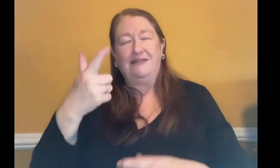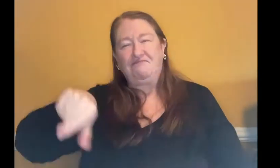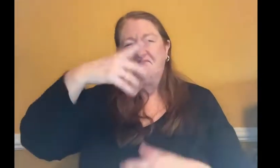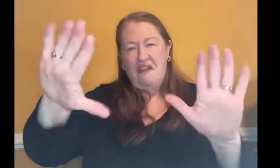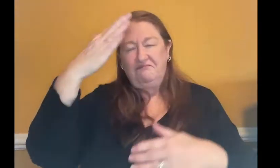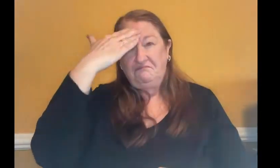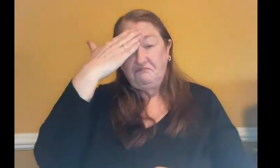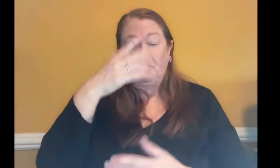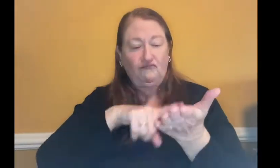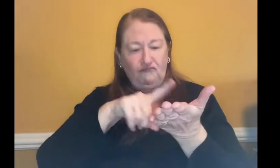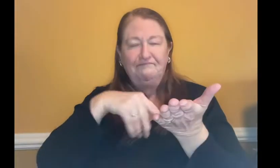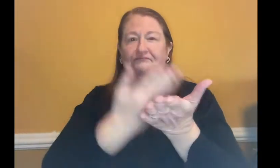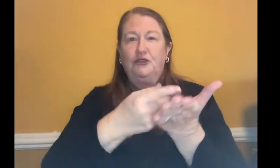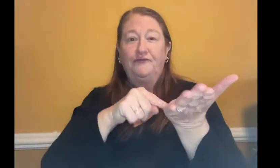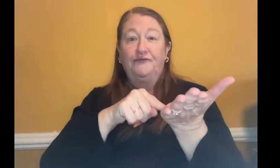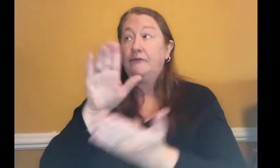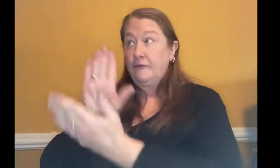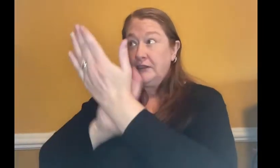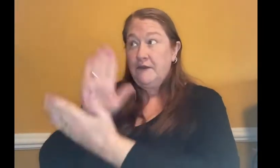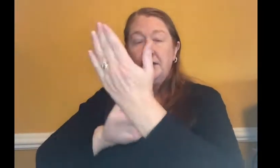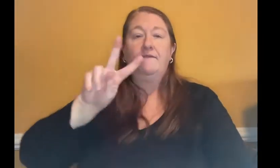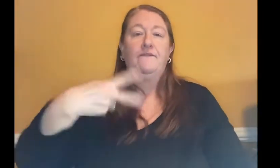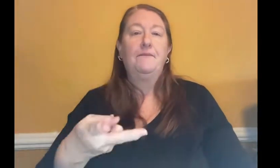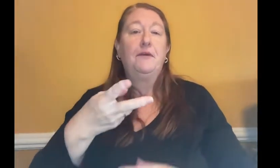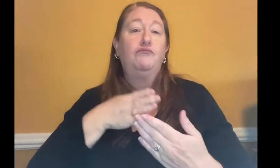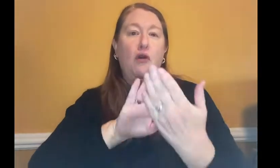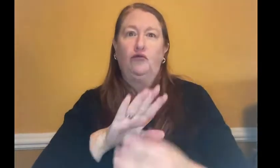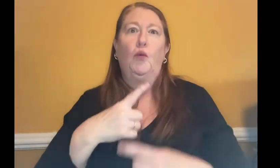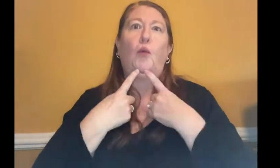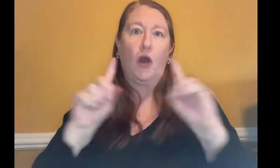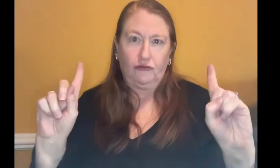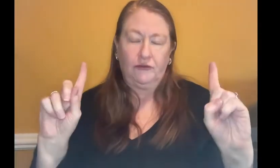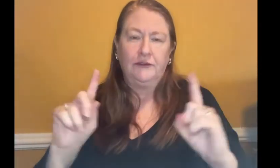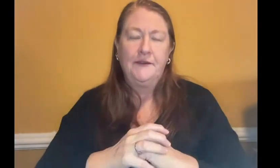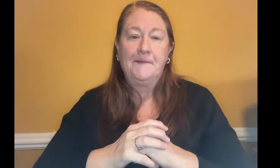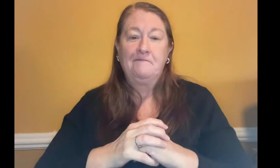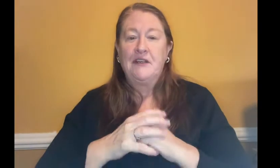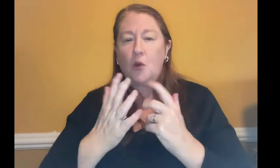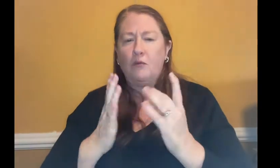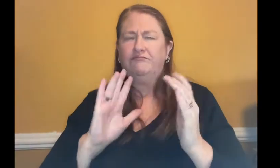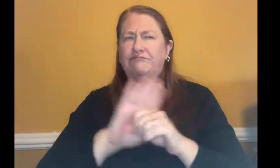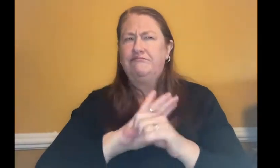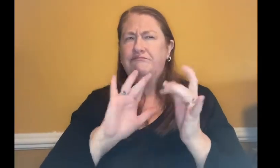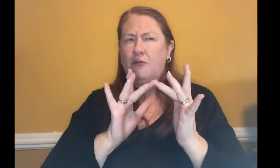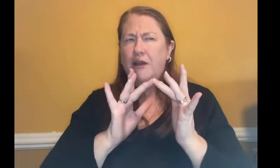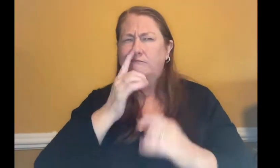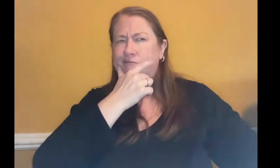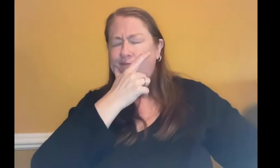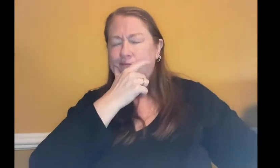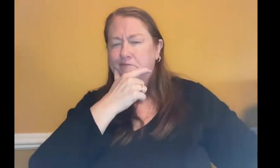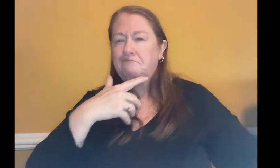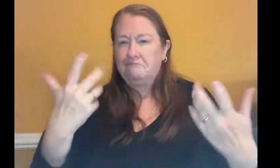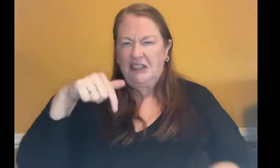We know that research has proved that the flipped classroom approach works in a traditional face-to-face class. How can the flipped approach be applied to fully online courses?